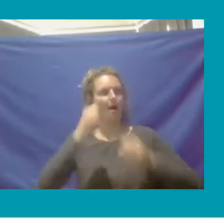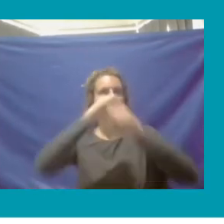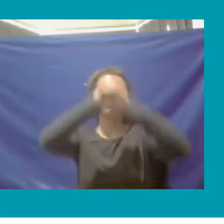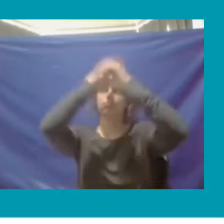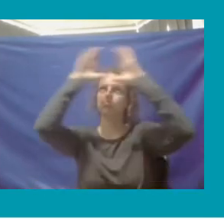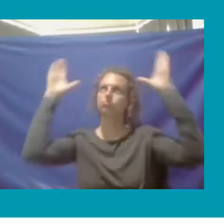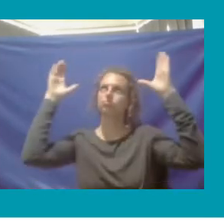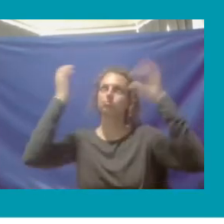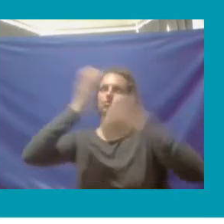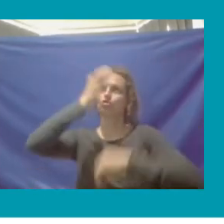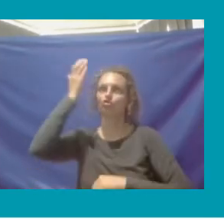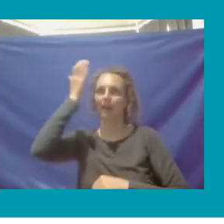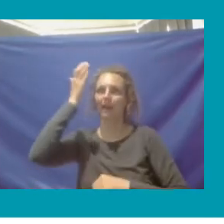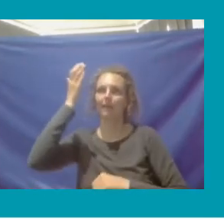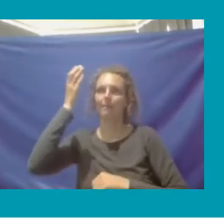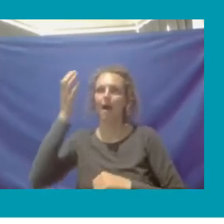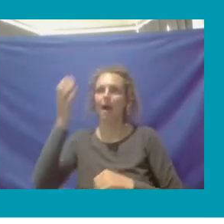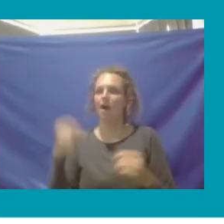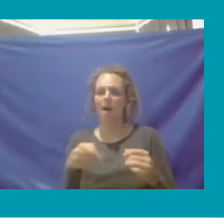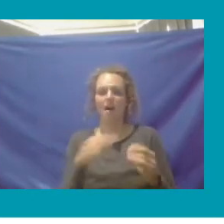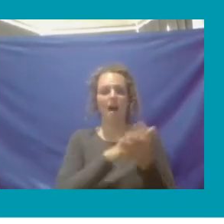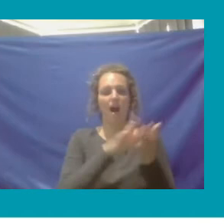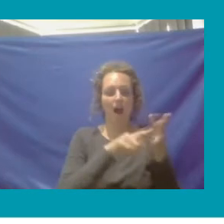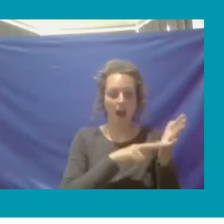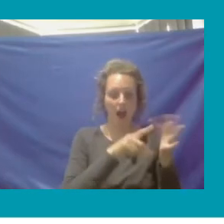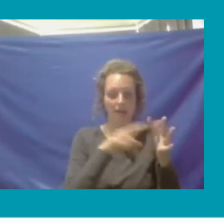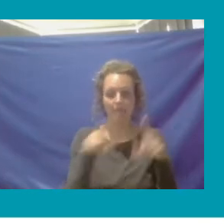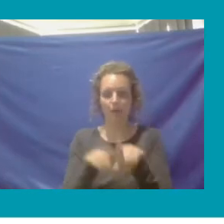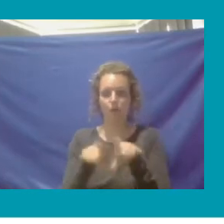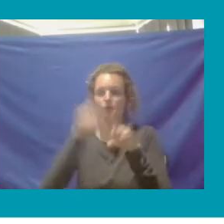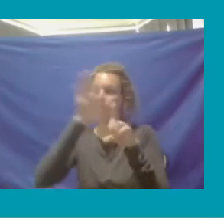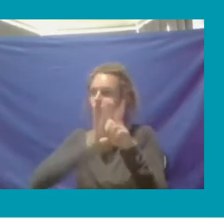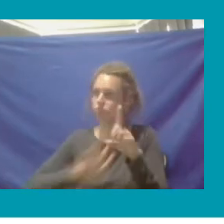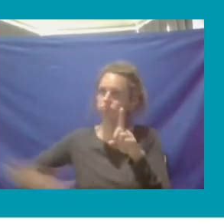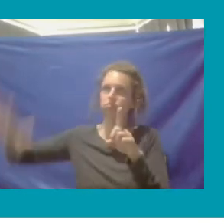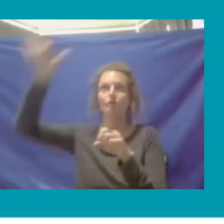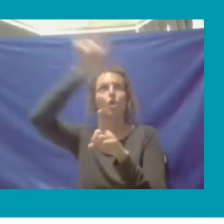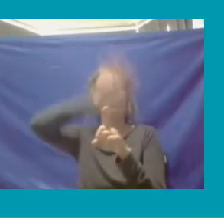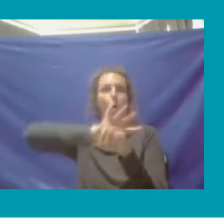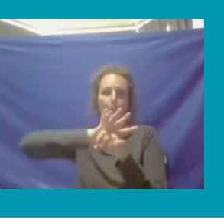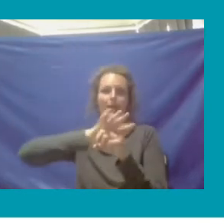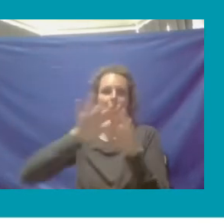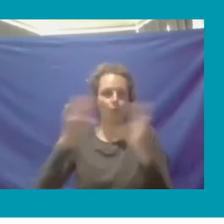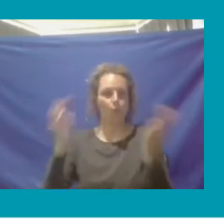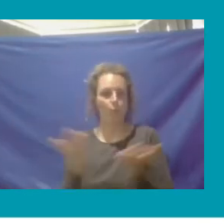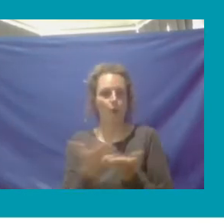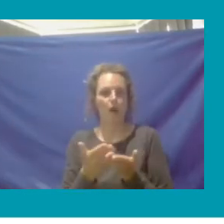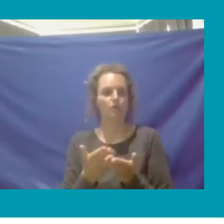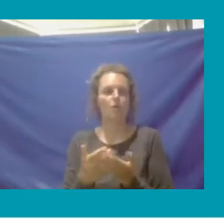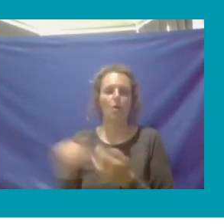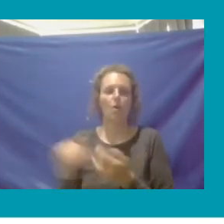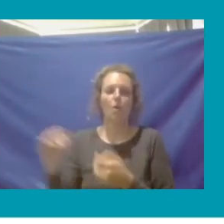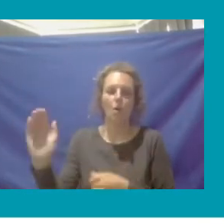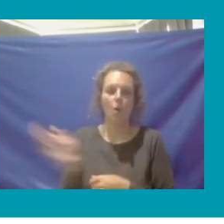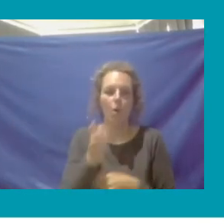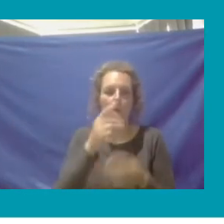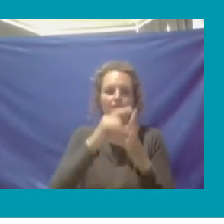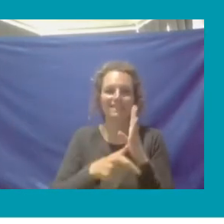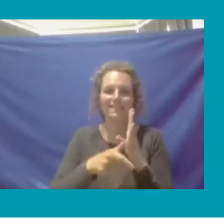is that every disabled person has access to the support they need in order to get the job where they're going to thrive.